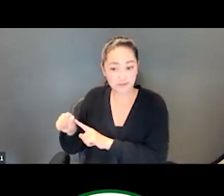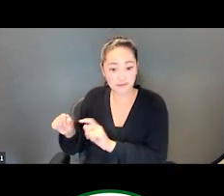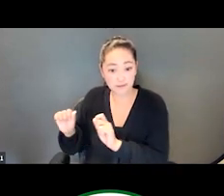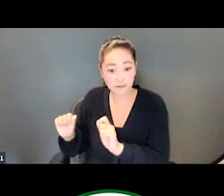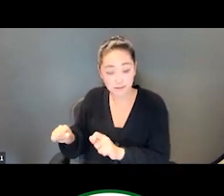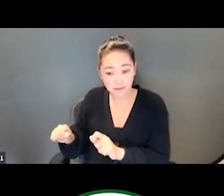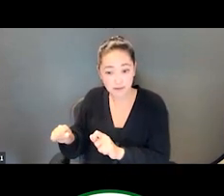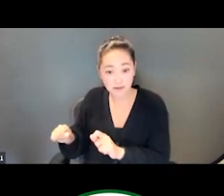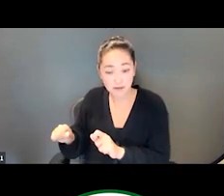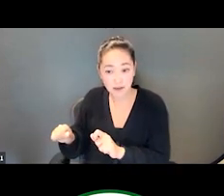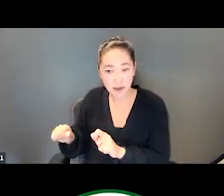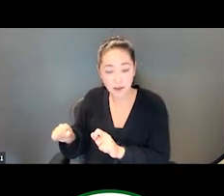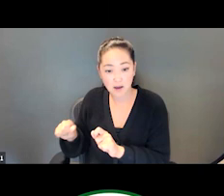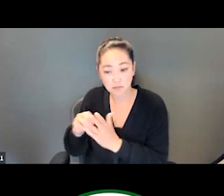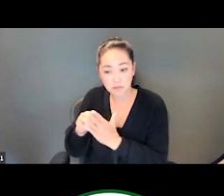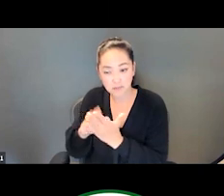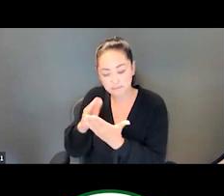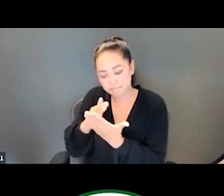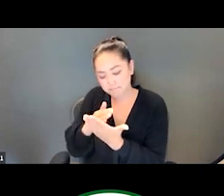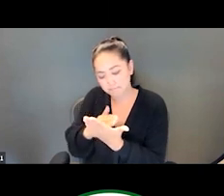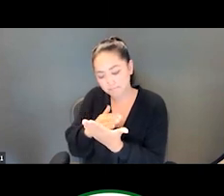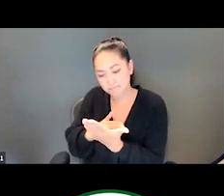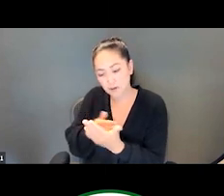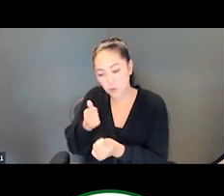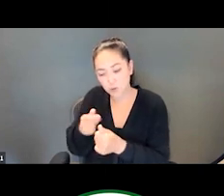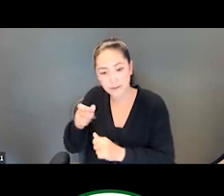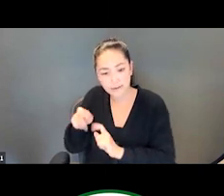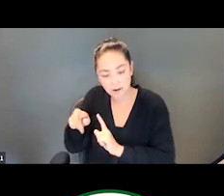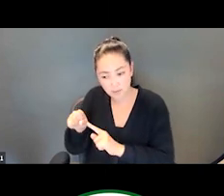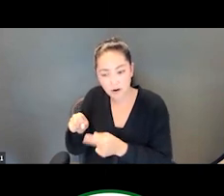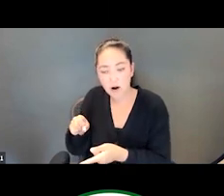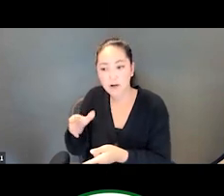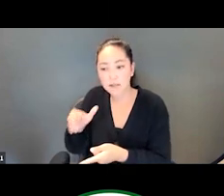and then the stories of why those places are meaningful were also captured and how to present